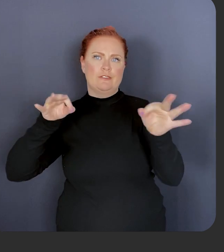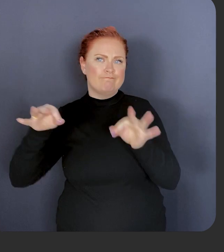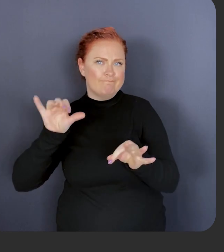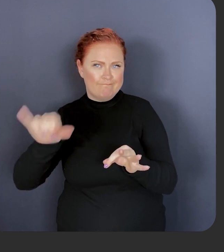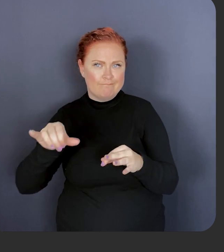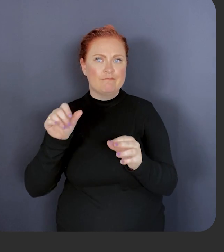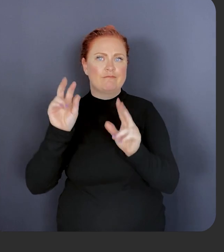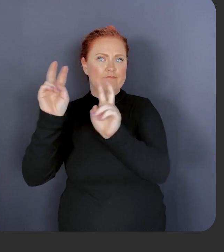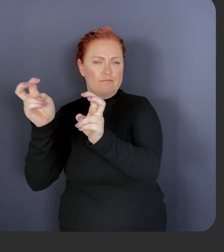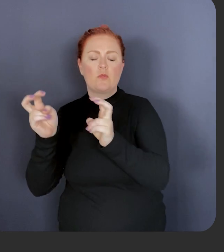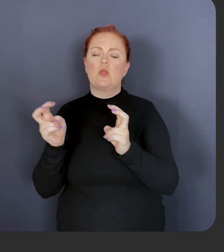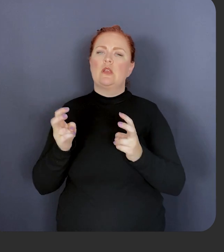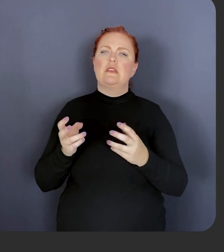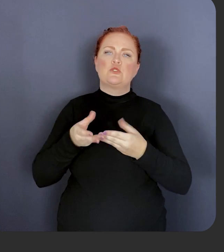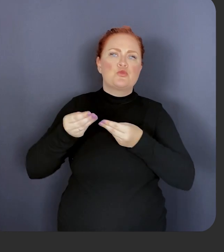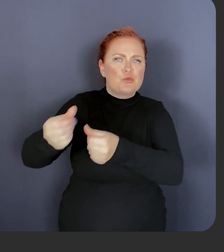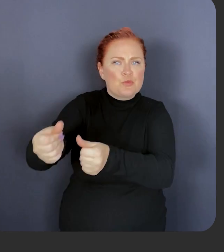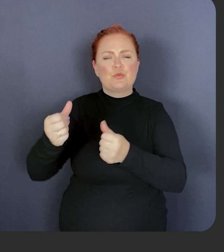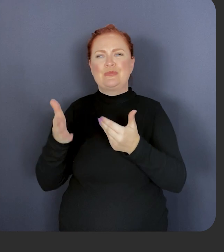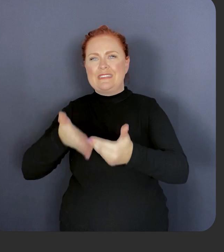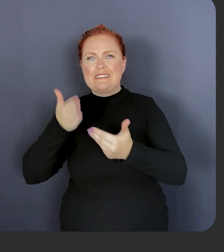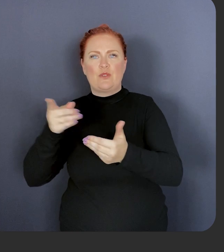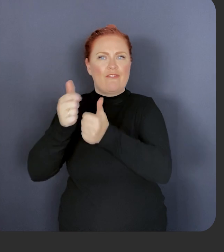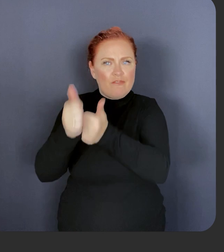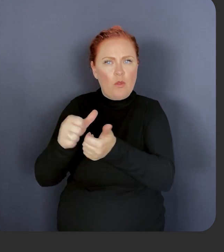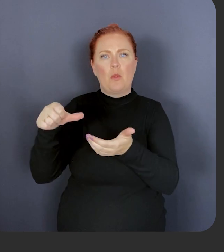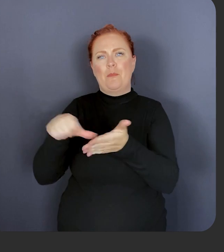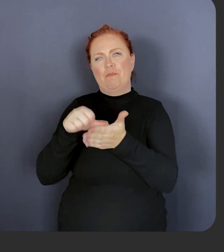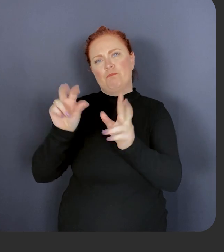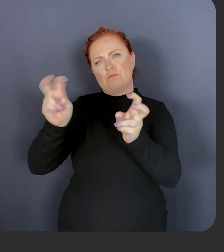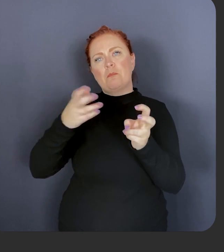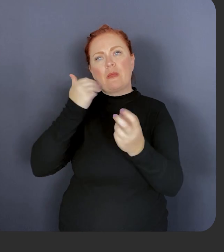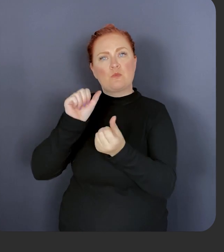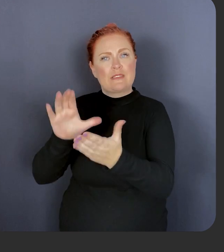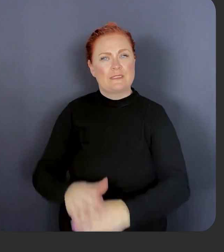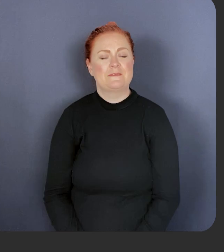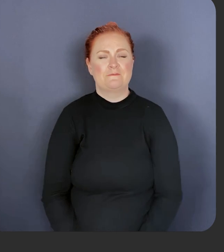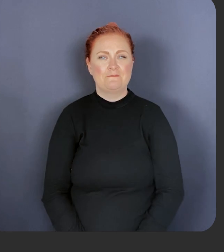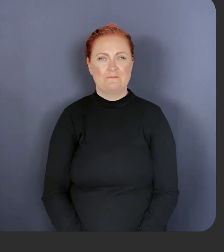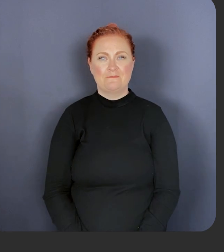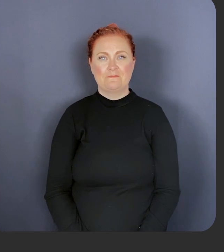This provides a streamlined approach to ensure developers follow page title best practices.